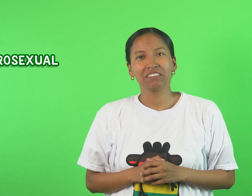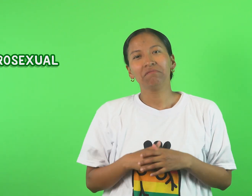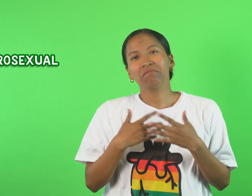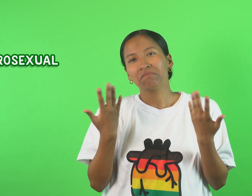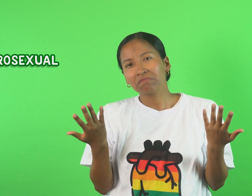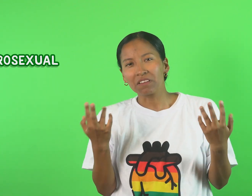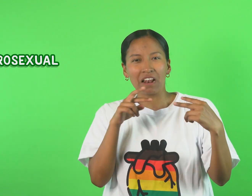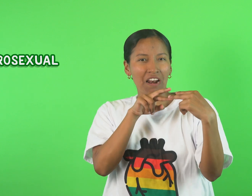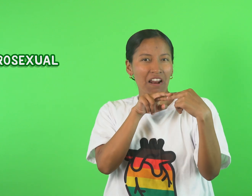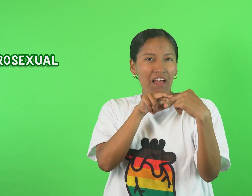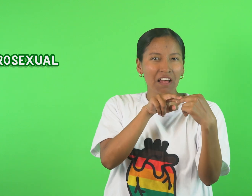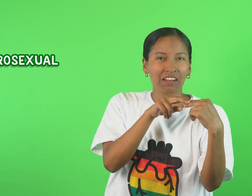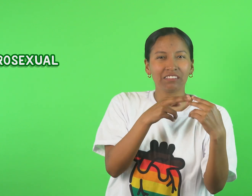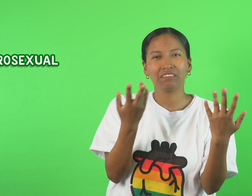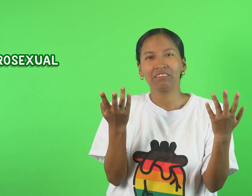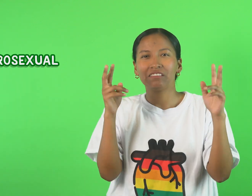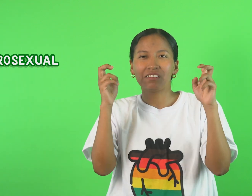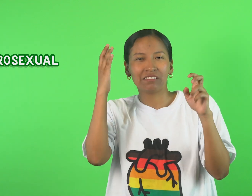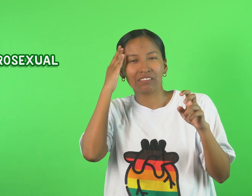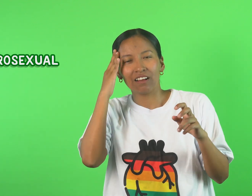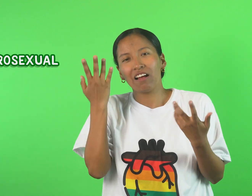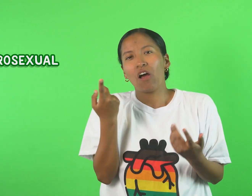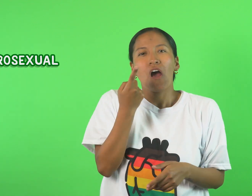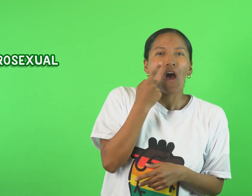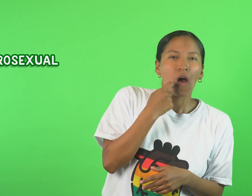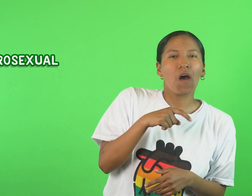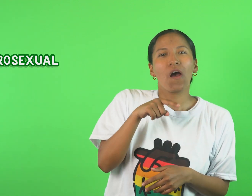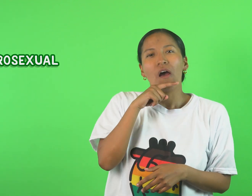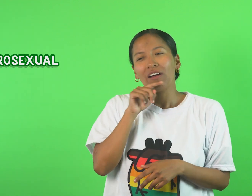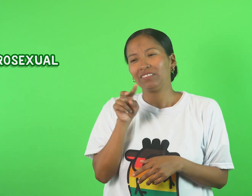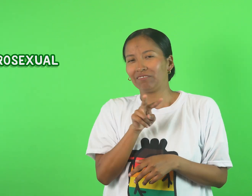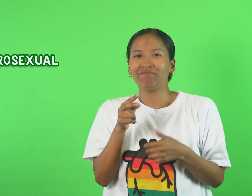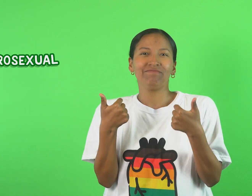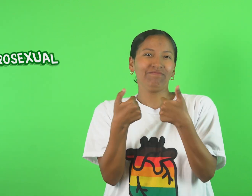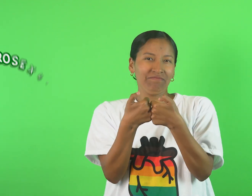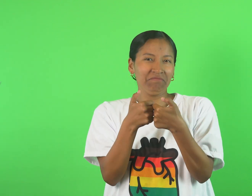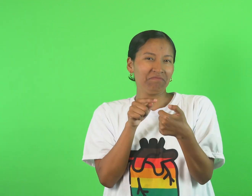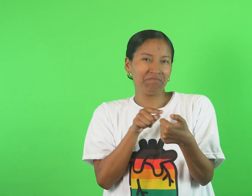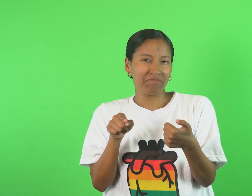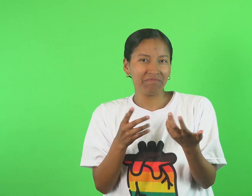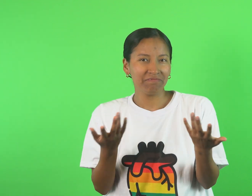as in the classic ‘man’ and ‘woman’ relationship.